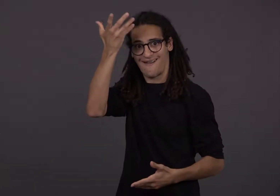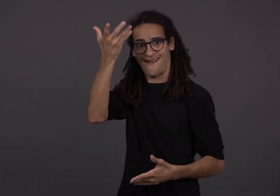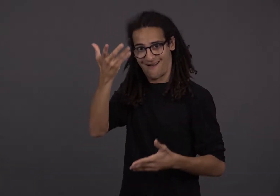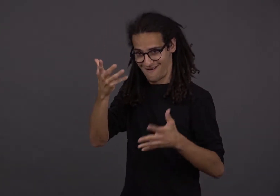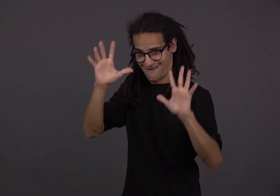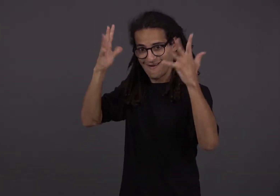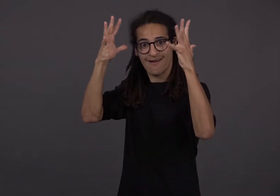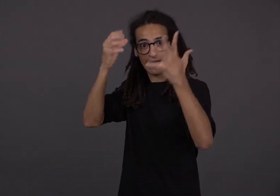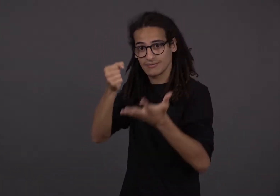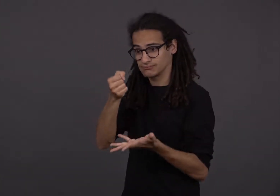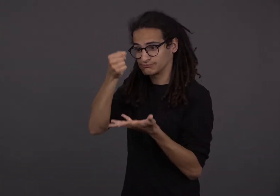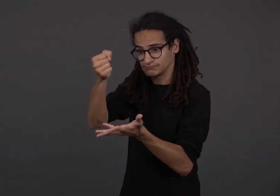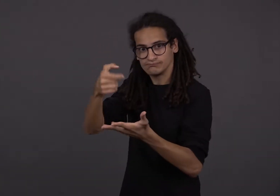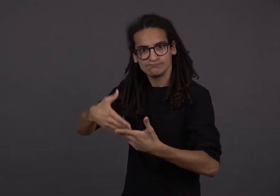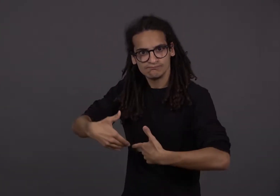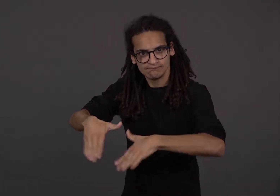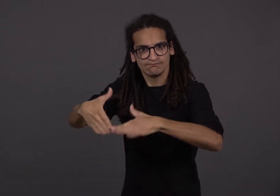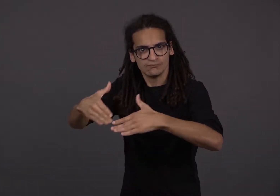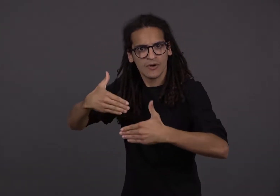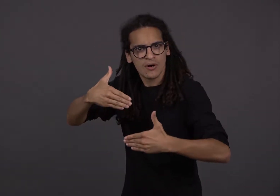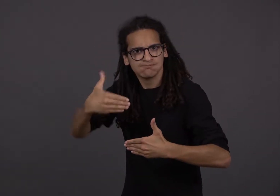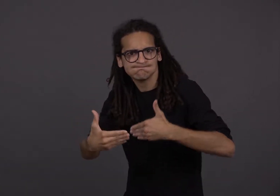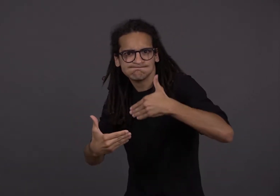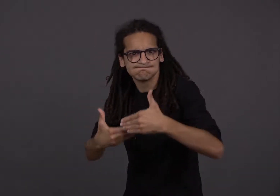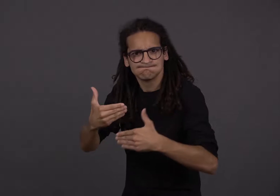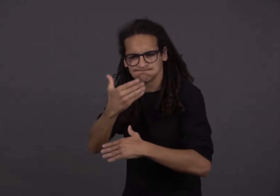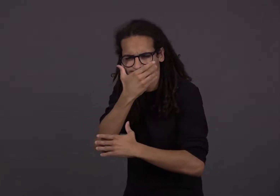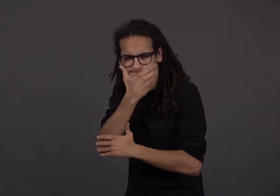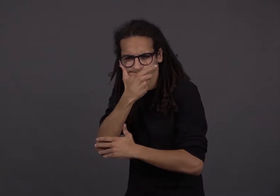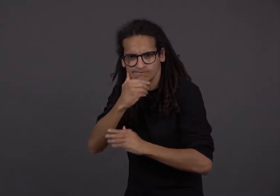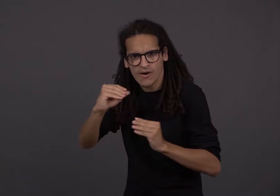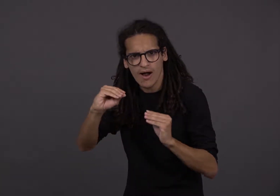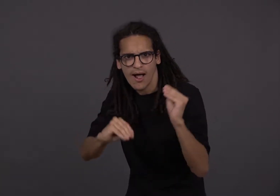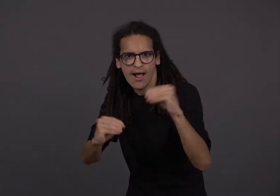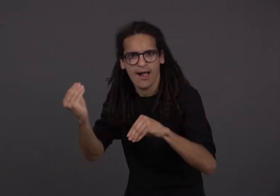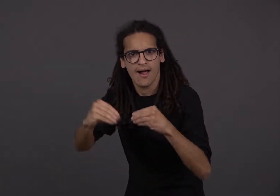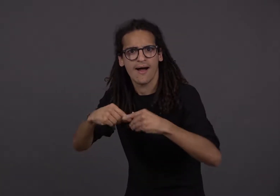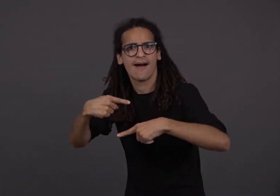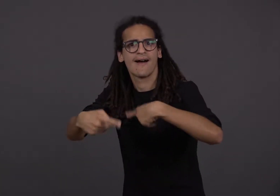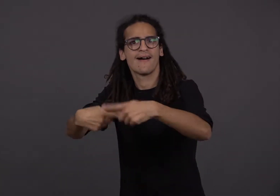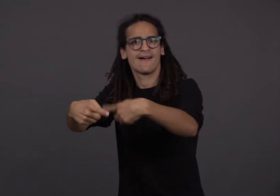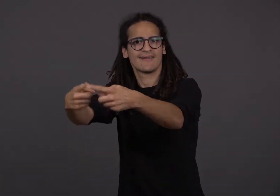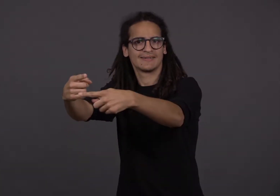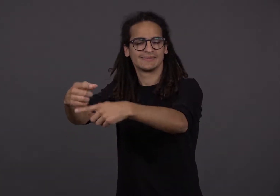to pilot their innovations during the next phase of the competition.